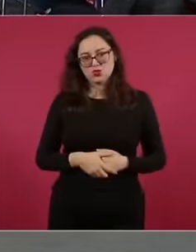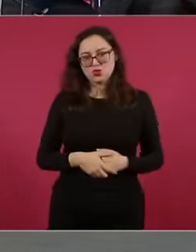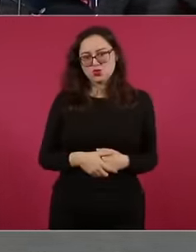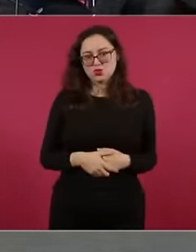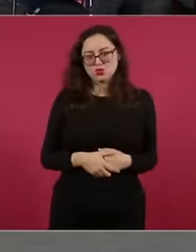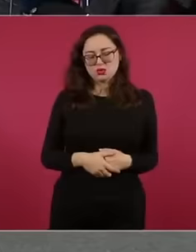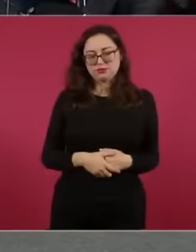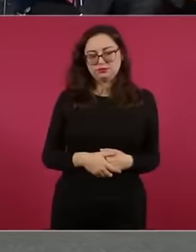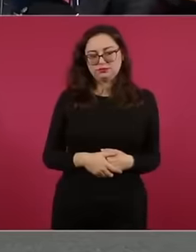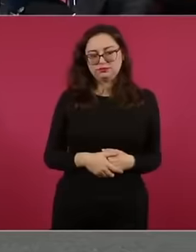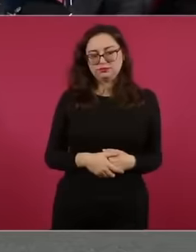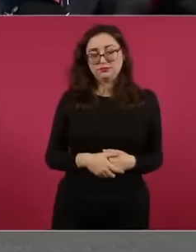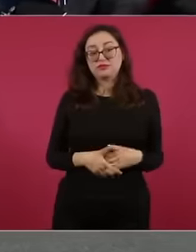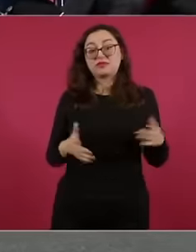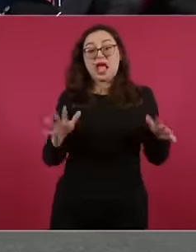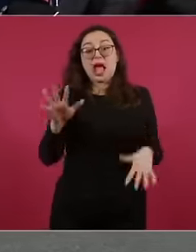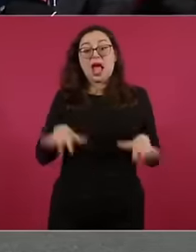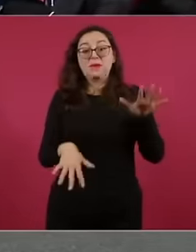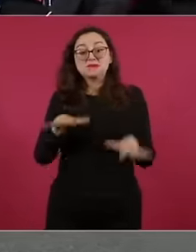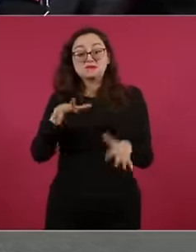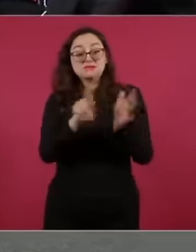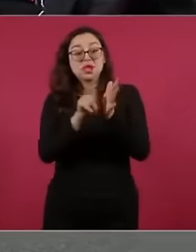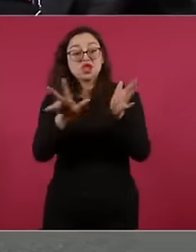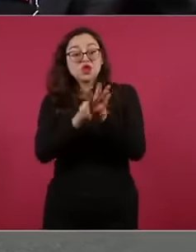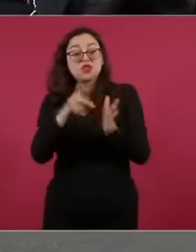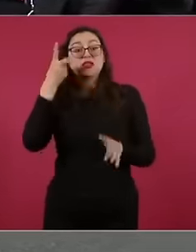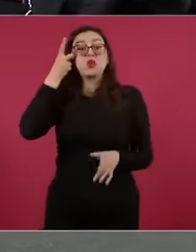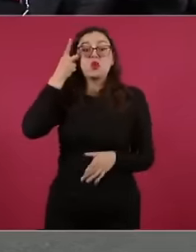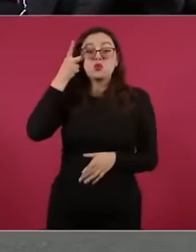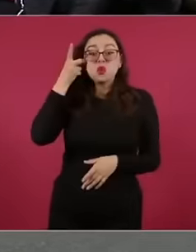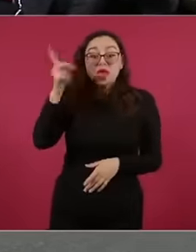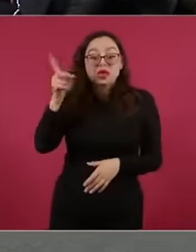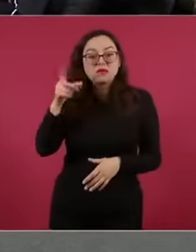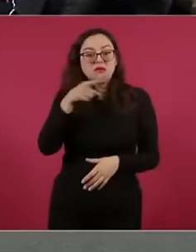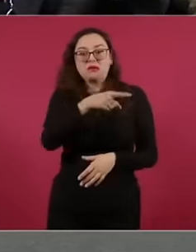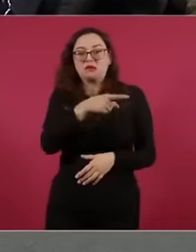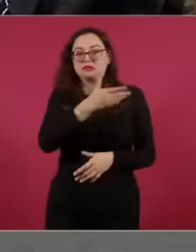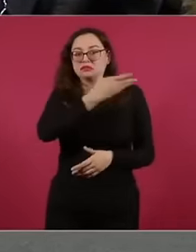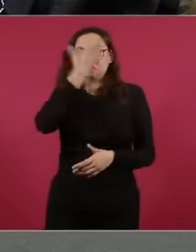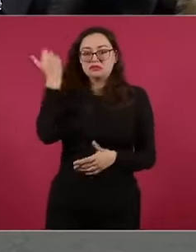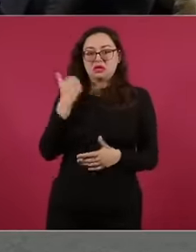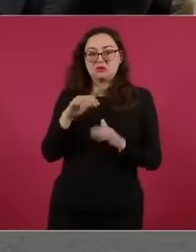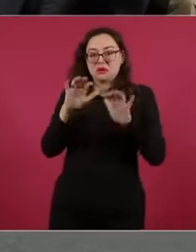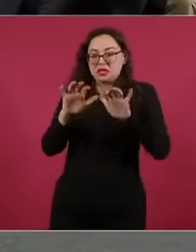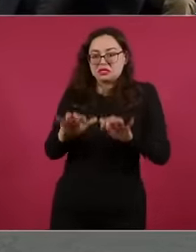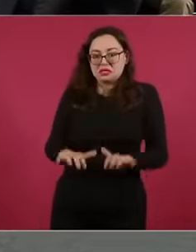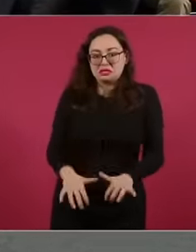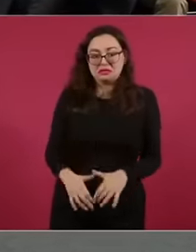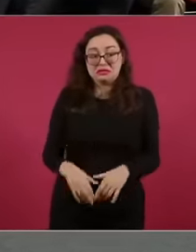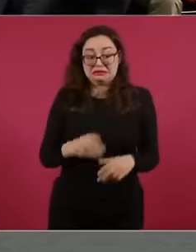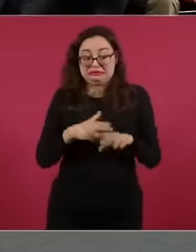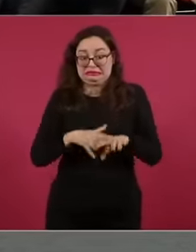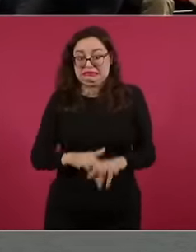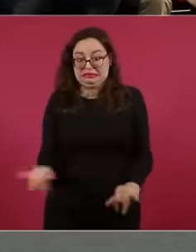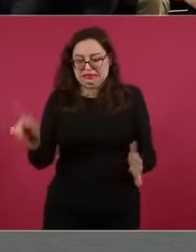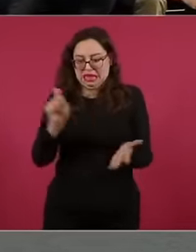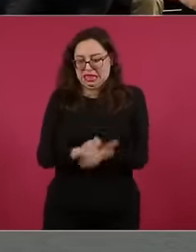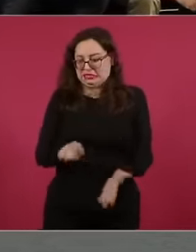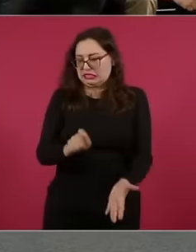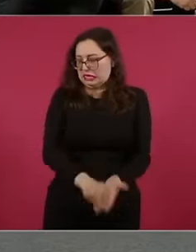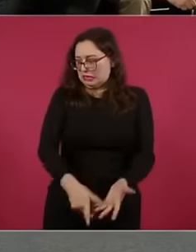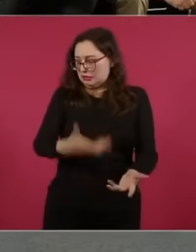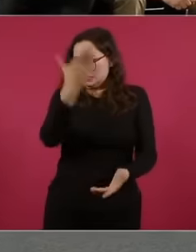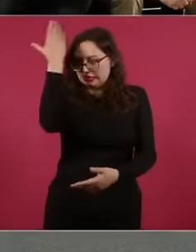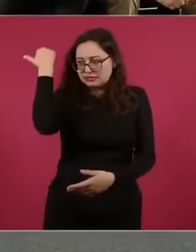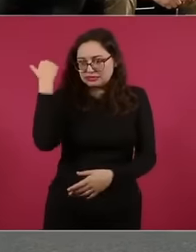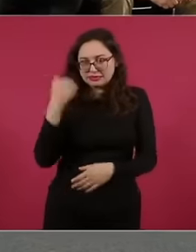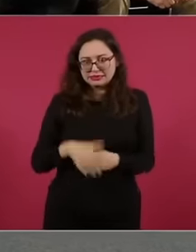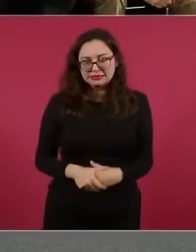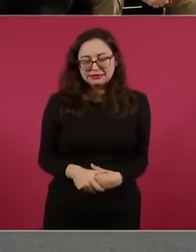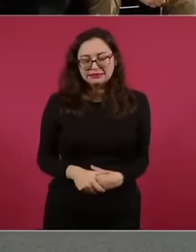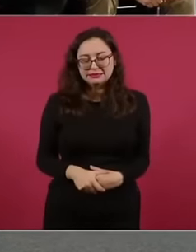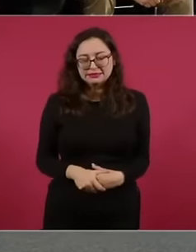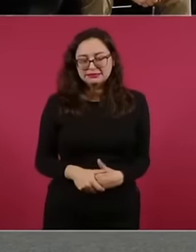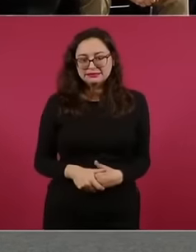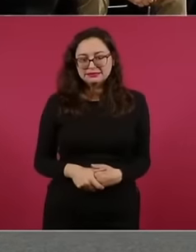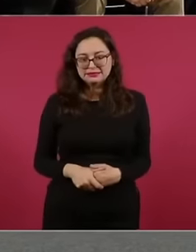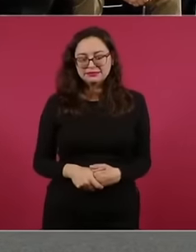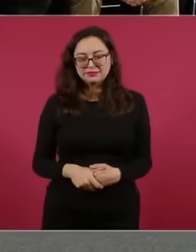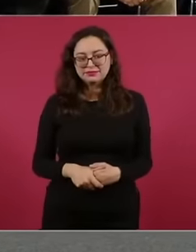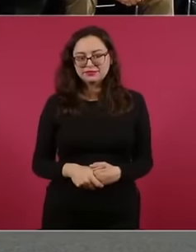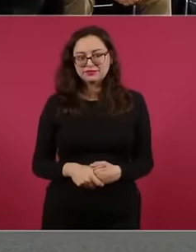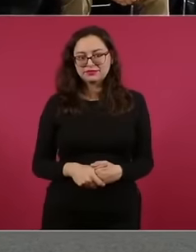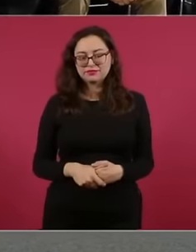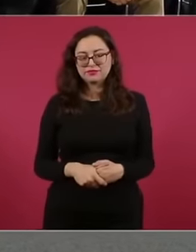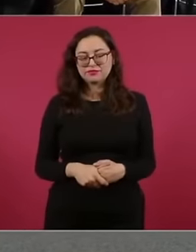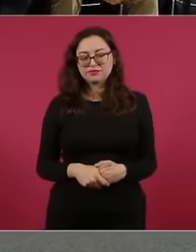neither the owners of the media nor a letter will write